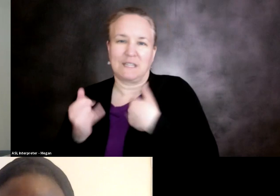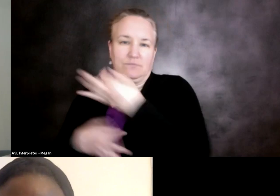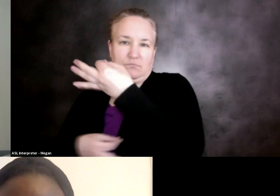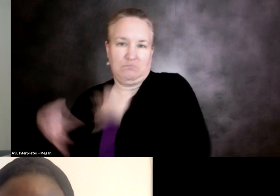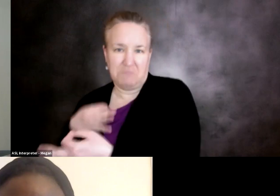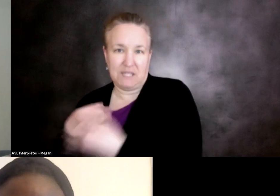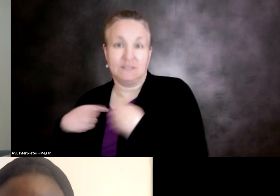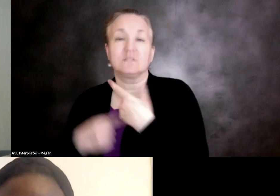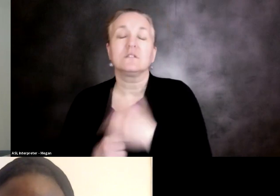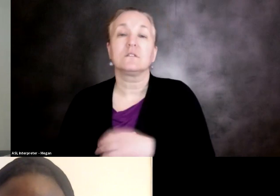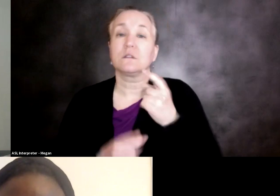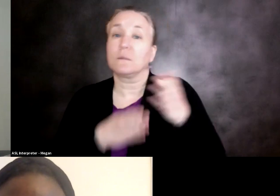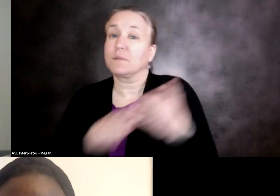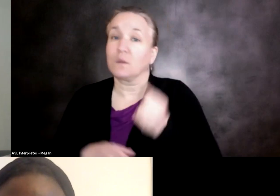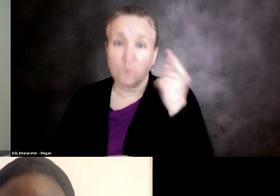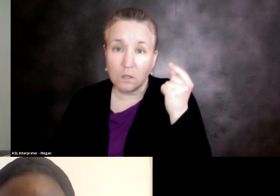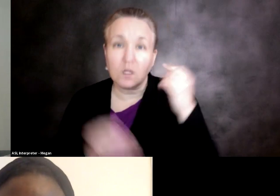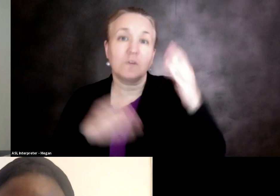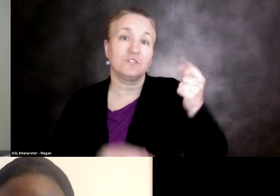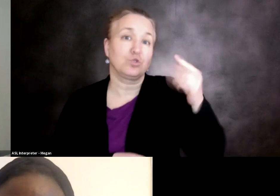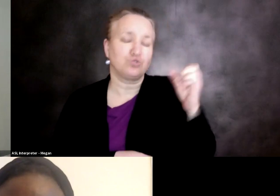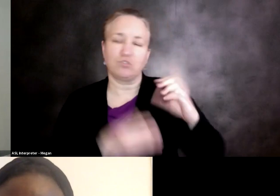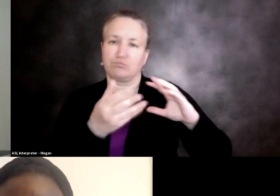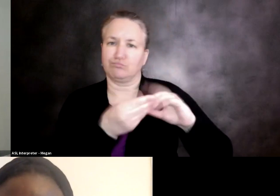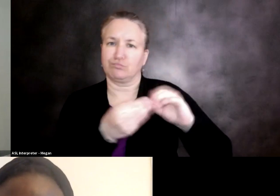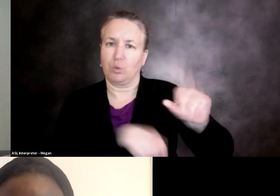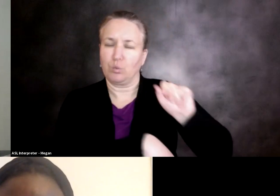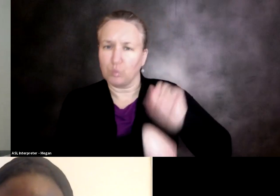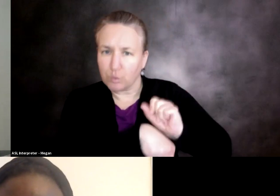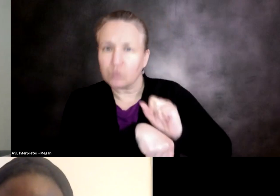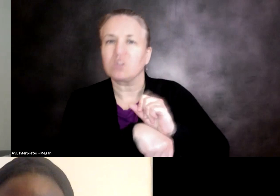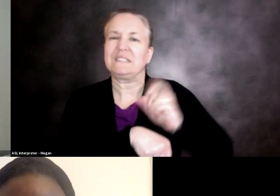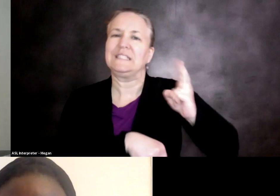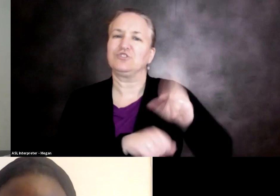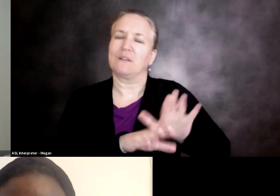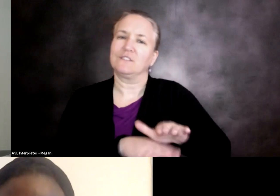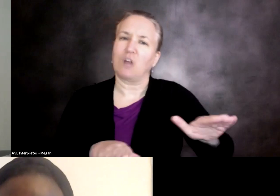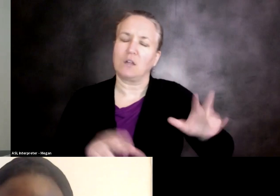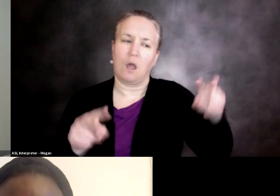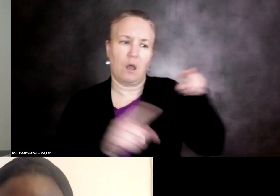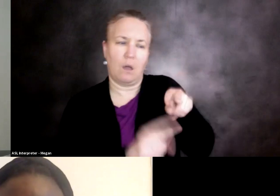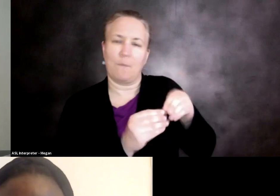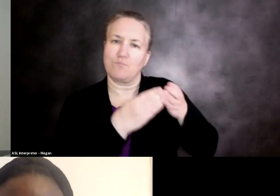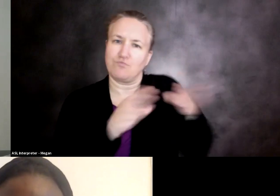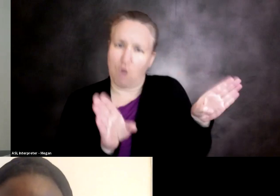Our plan is to listen to Professor George talk about her own work and the history of childhood more broadly for the first part of the program